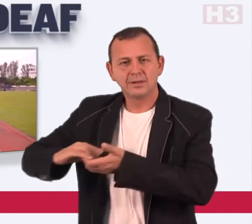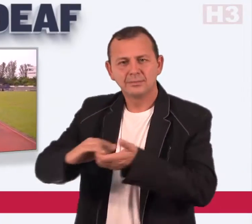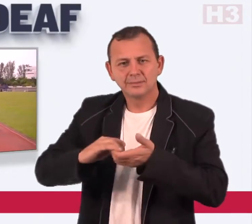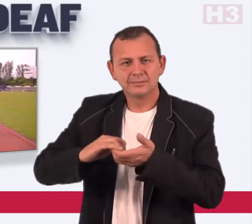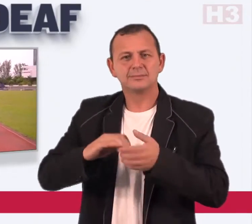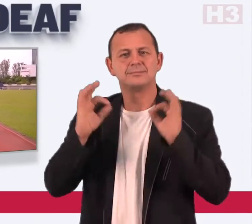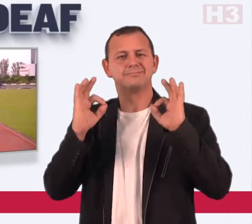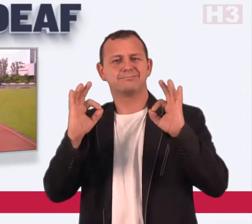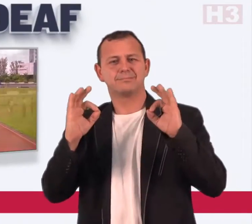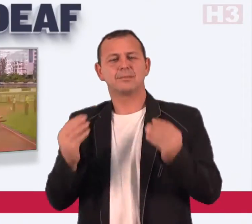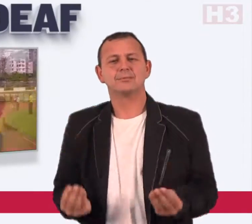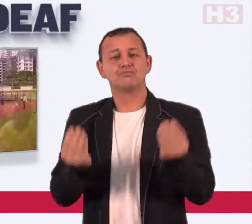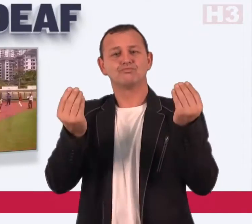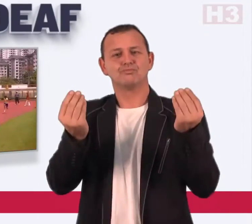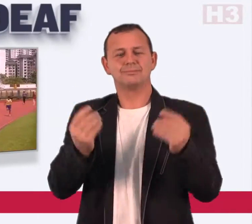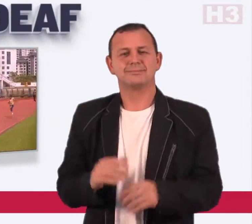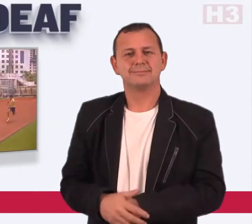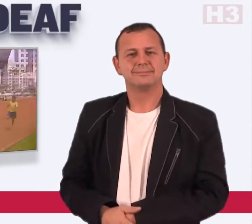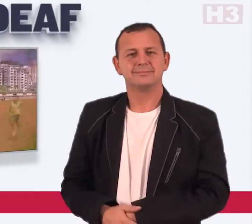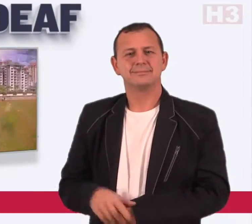Wellbeing